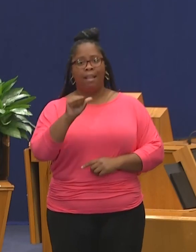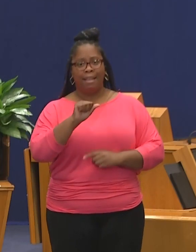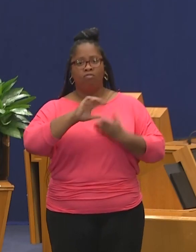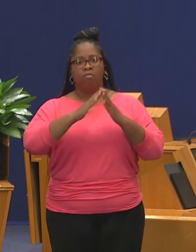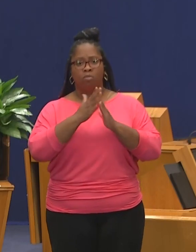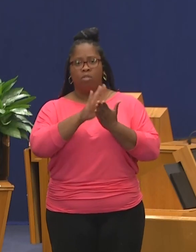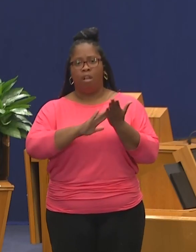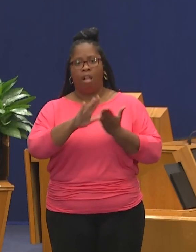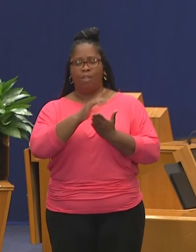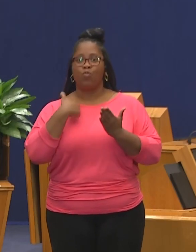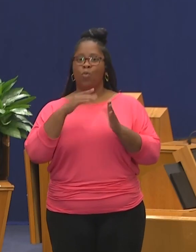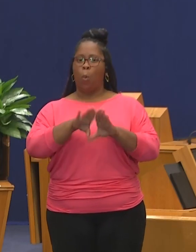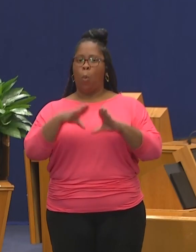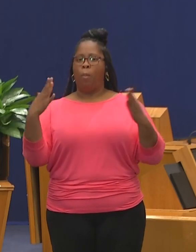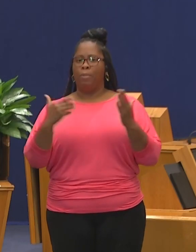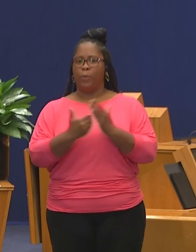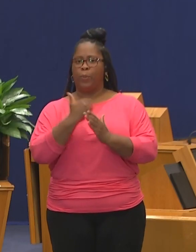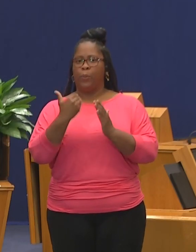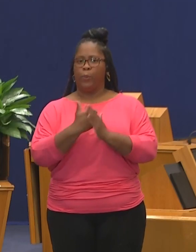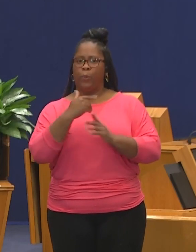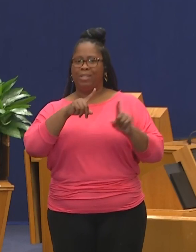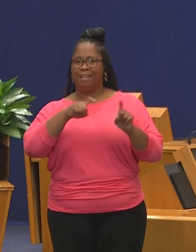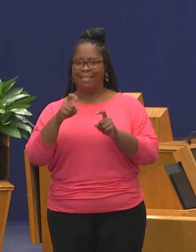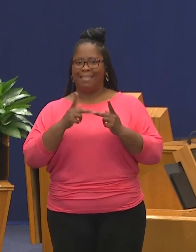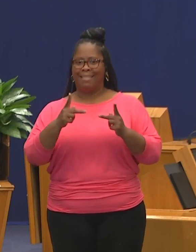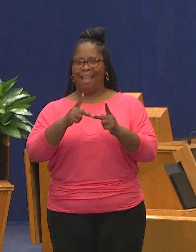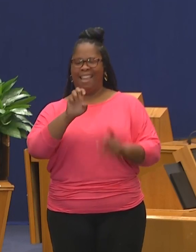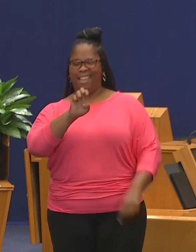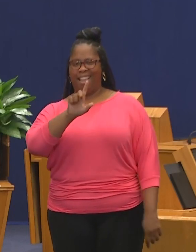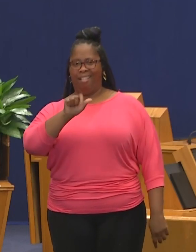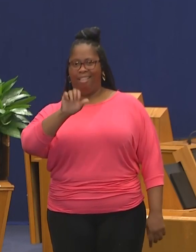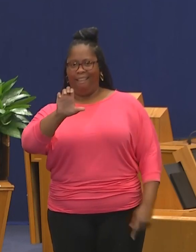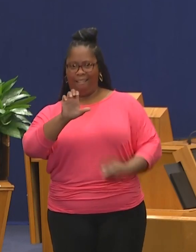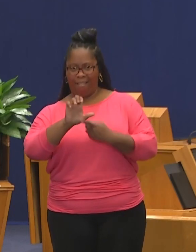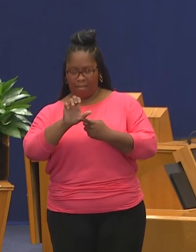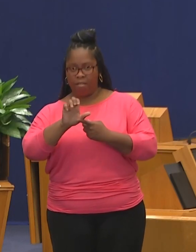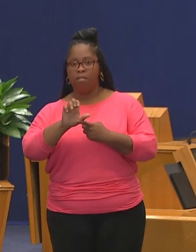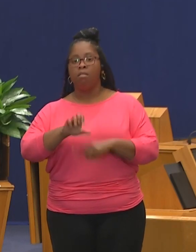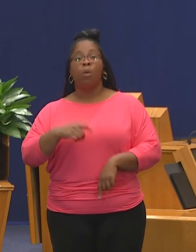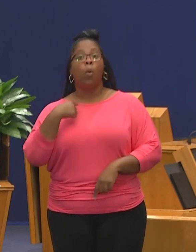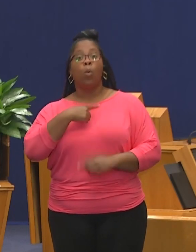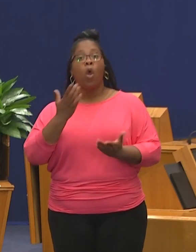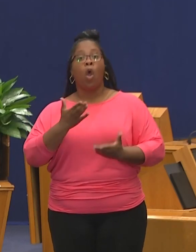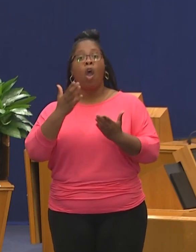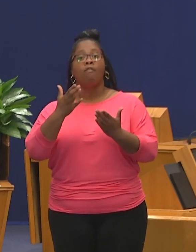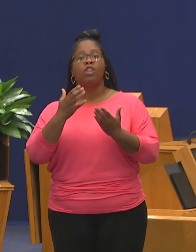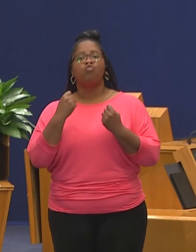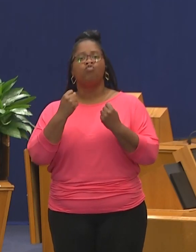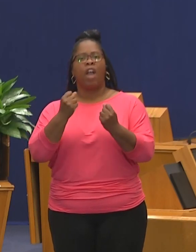ANGELES COMMUNITY COLLEGE, WE OPENED A TESTING SITE AT ELAC.